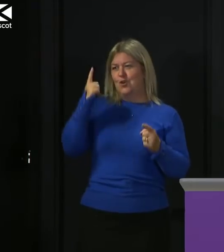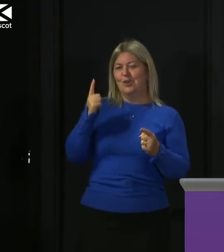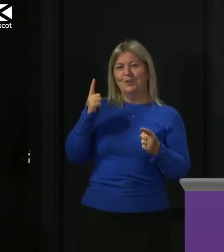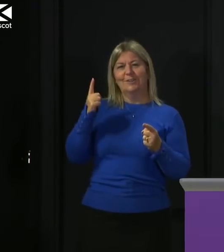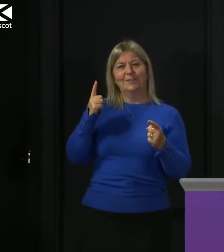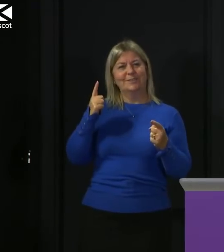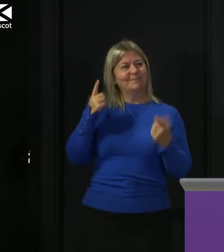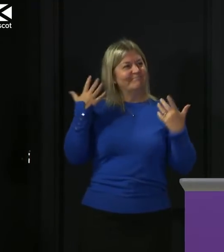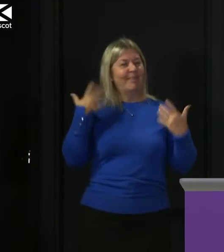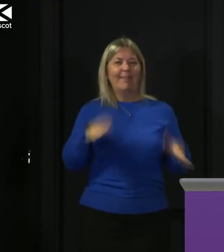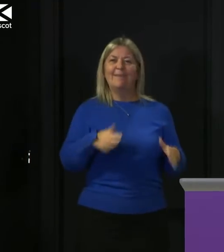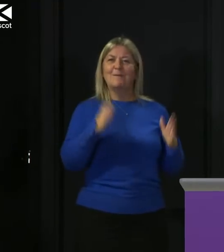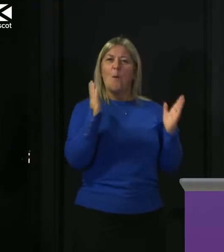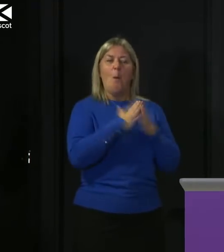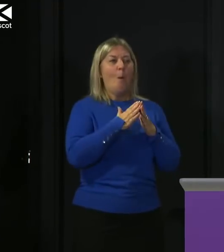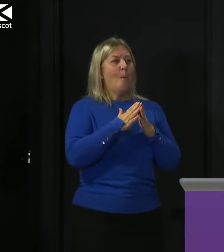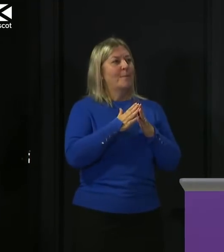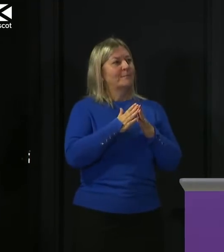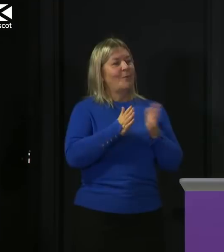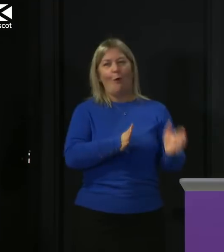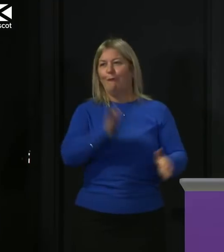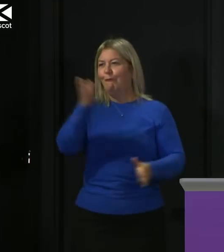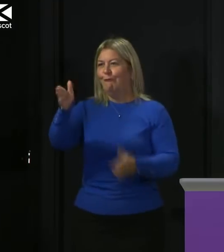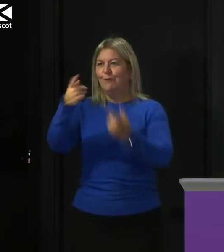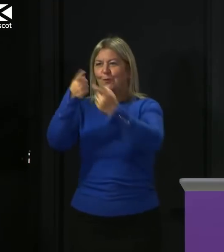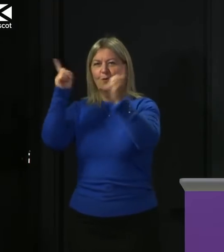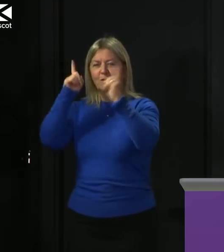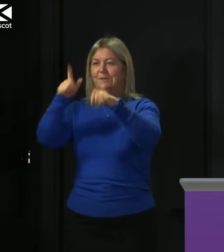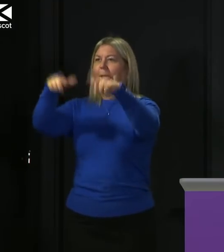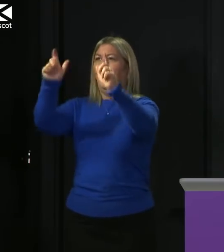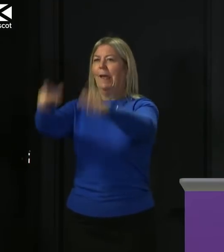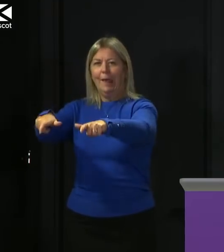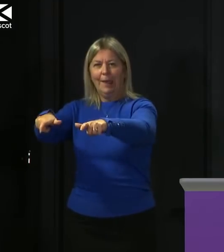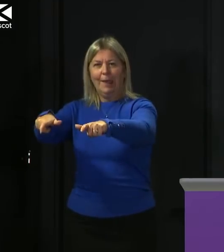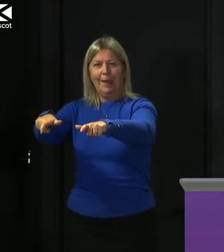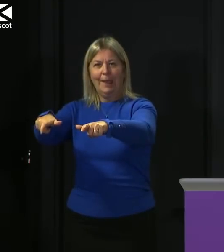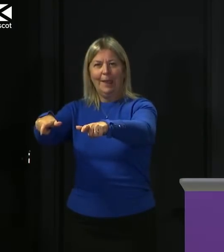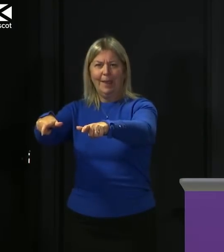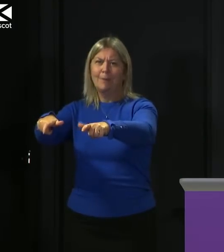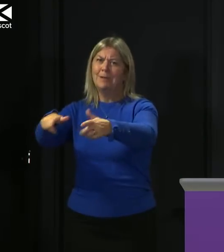is a pretty daunting experience at the best of times but must be even more difficult right now.